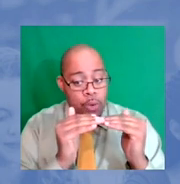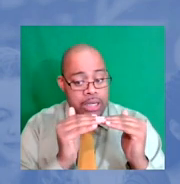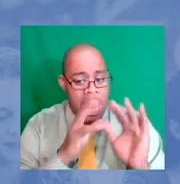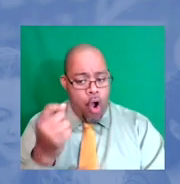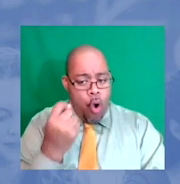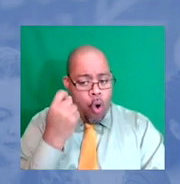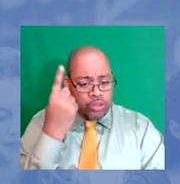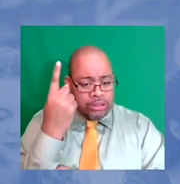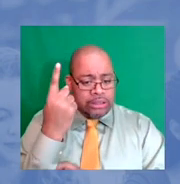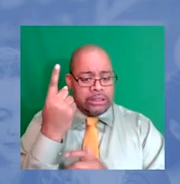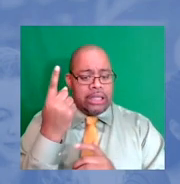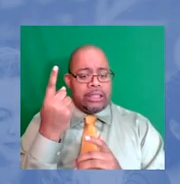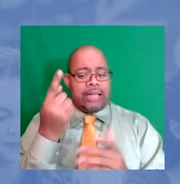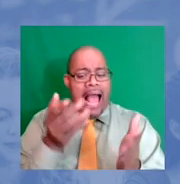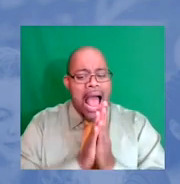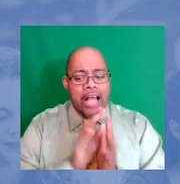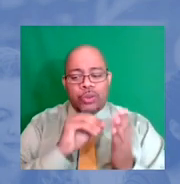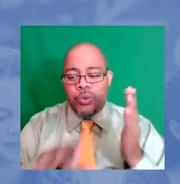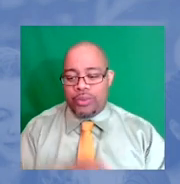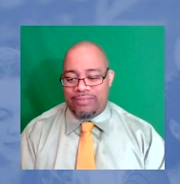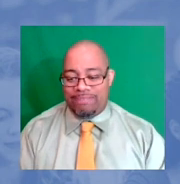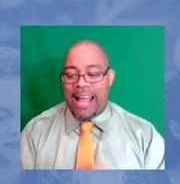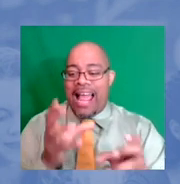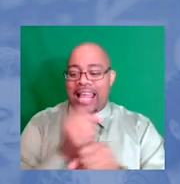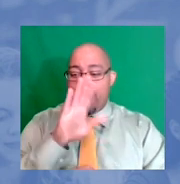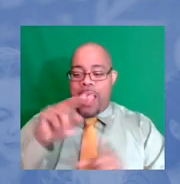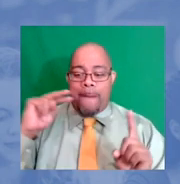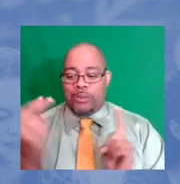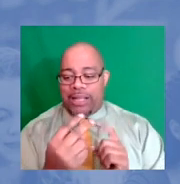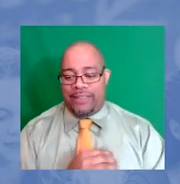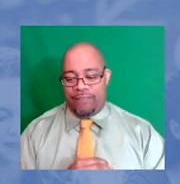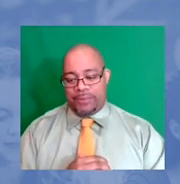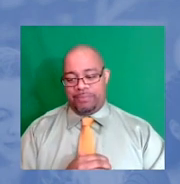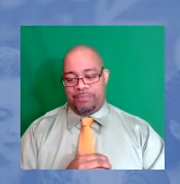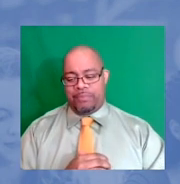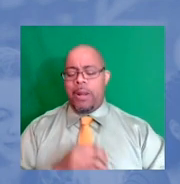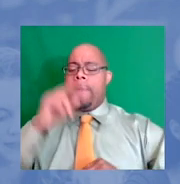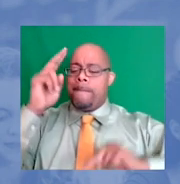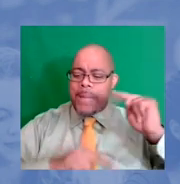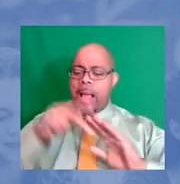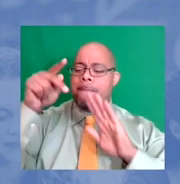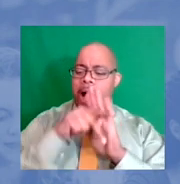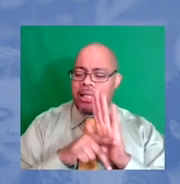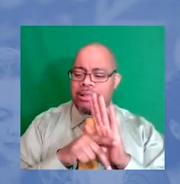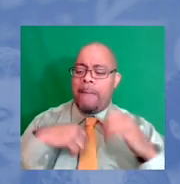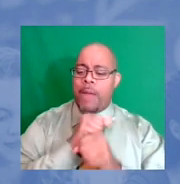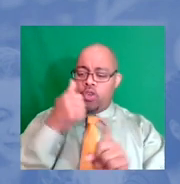YOUR STUDENTS, GET THEIR PERSPECTIVE. BUILD A POLICY. HOLD YOURSELF ACCOUNTABLE. THE ANSWERS ARE THERE.